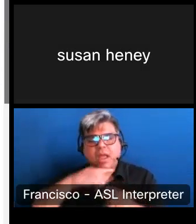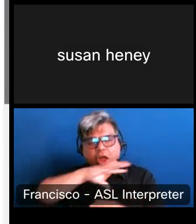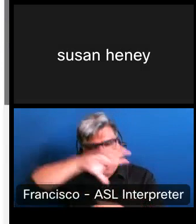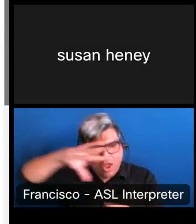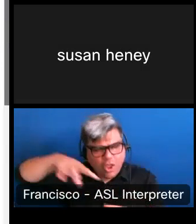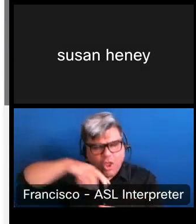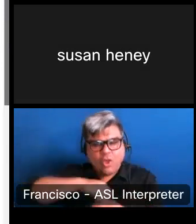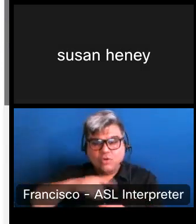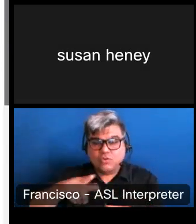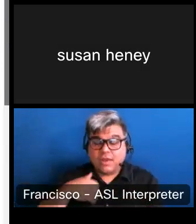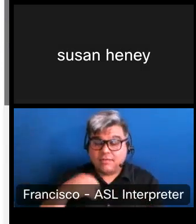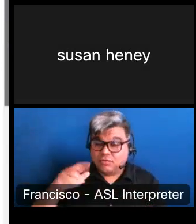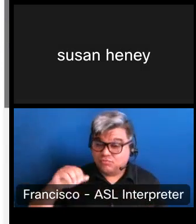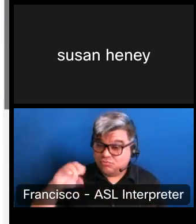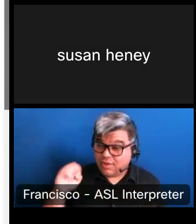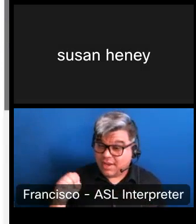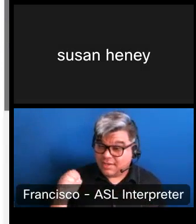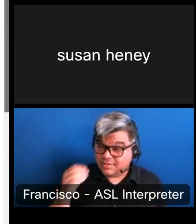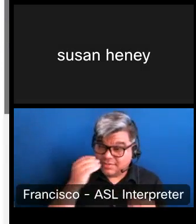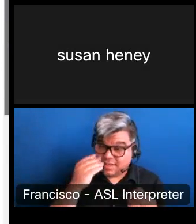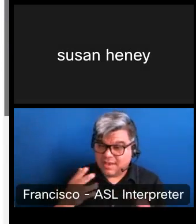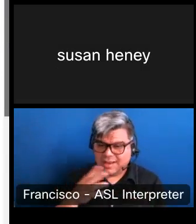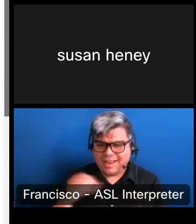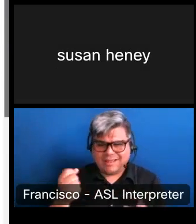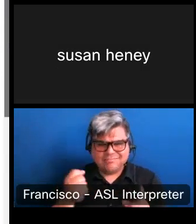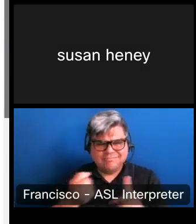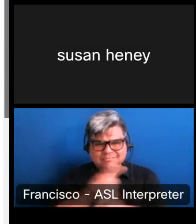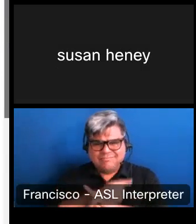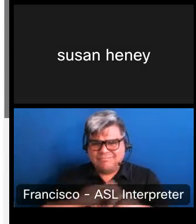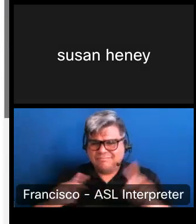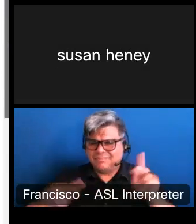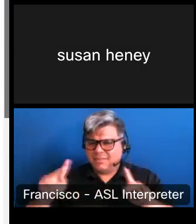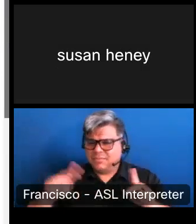have some of the very commonly asked topics about people such as population, age and sex,